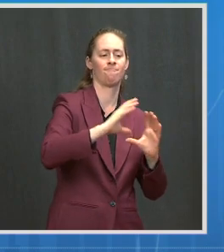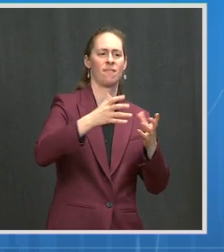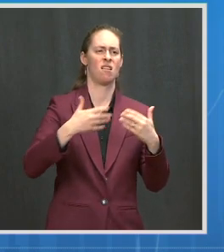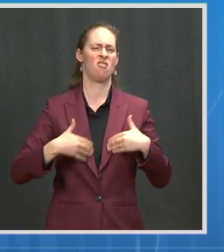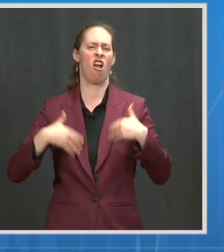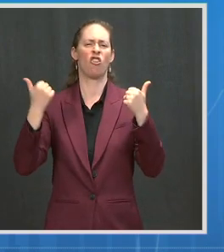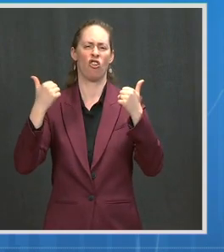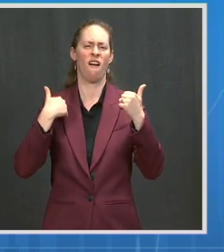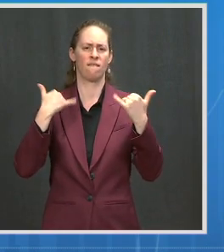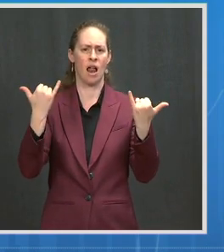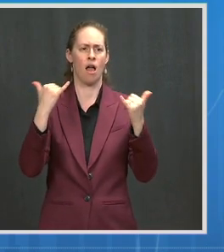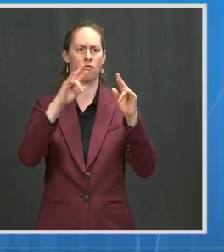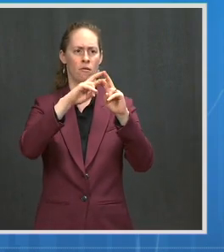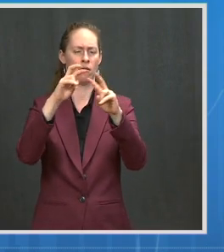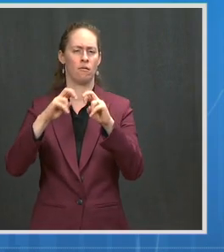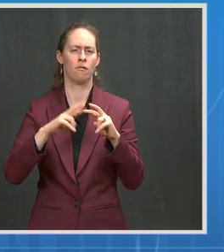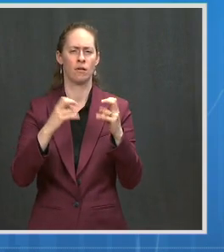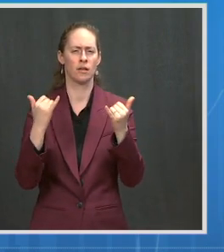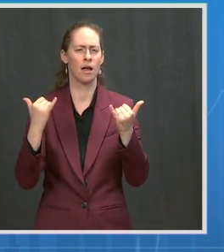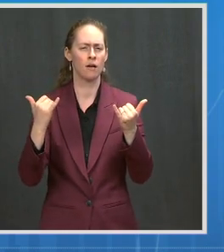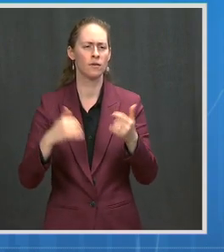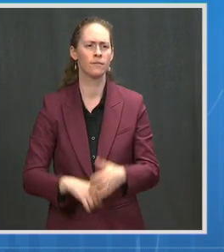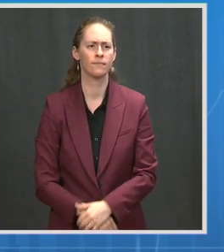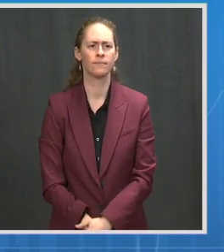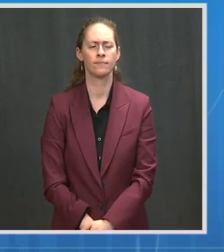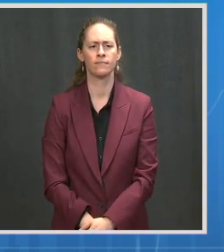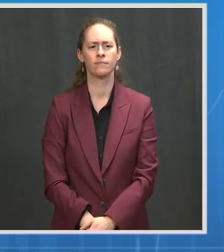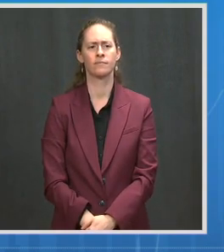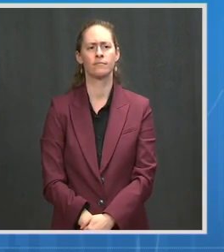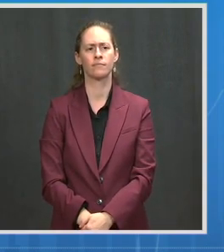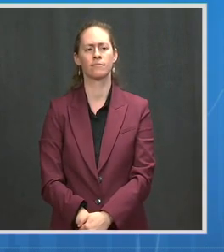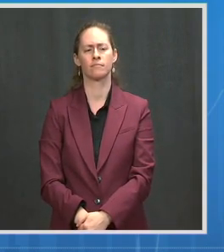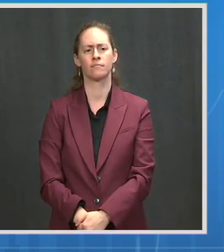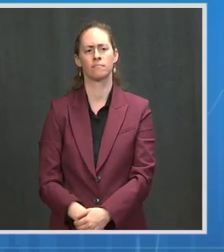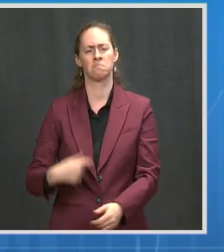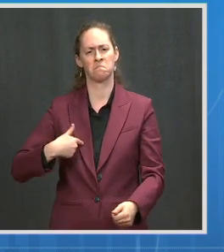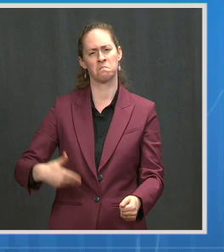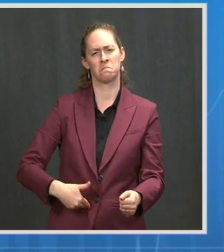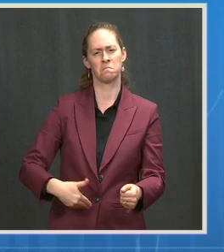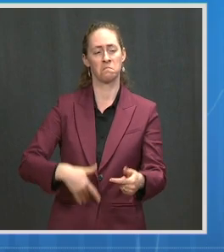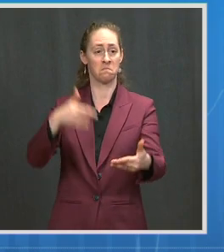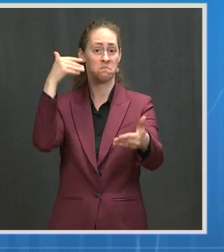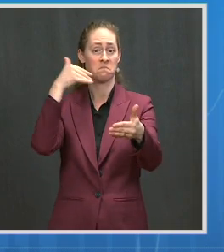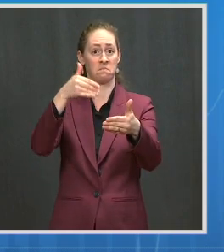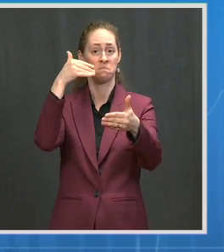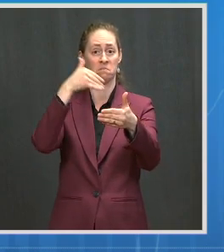to the end of this calendar year and the first quarter of 2022, that we will have enough information